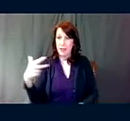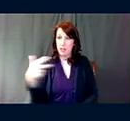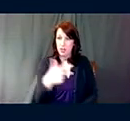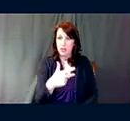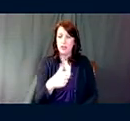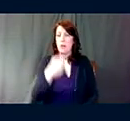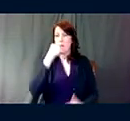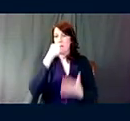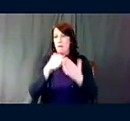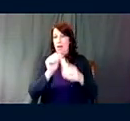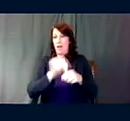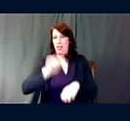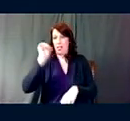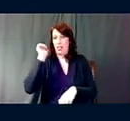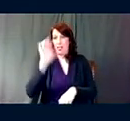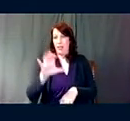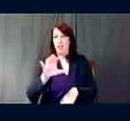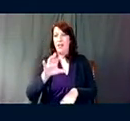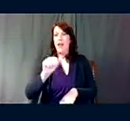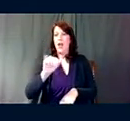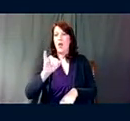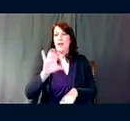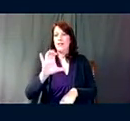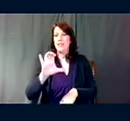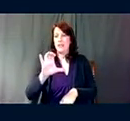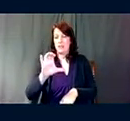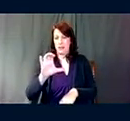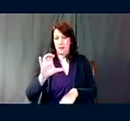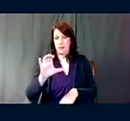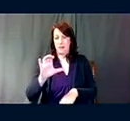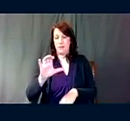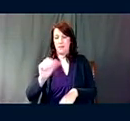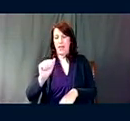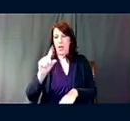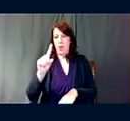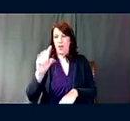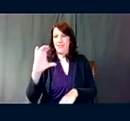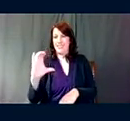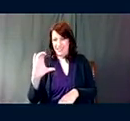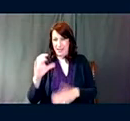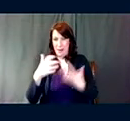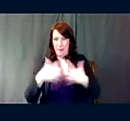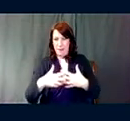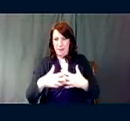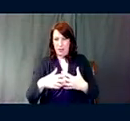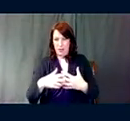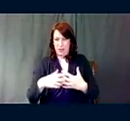TRANSPORTATION THOUGH SO WE MAIL THE A1C NOW MACHINES, AND THIS